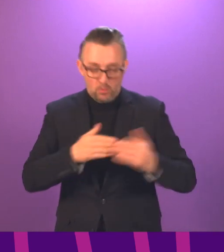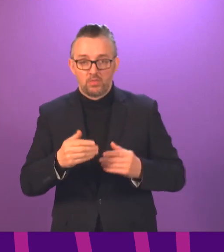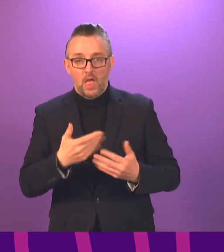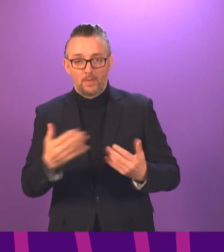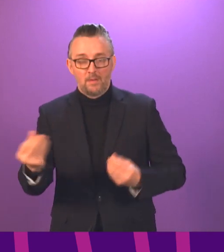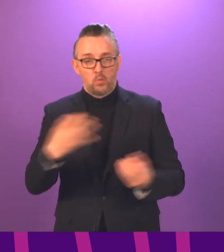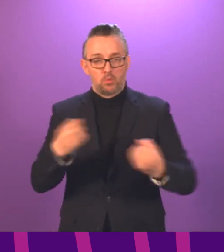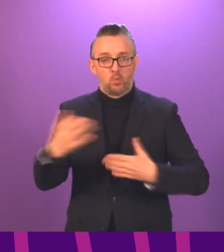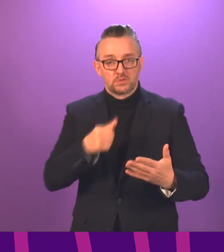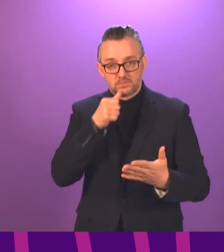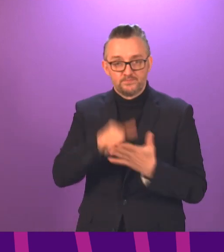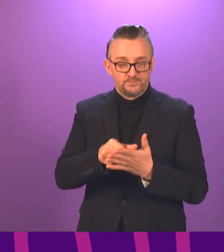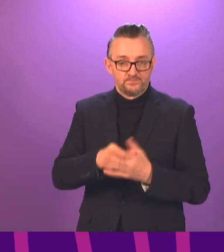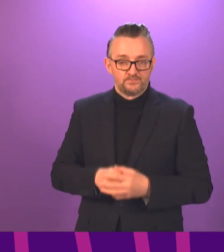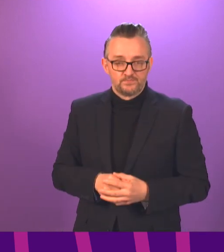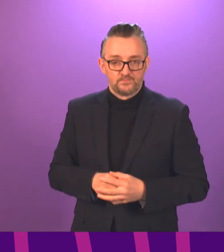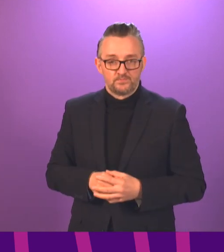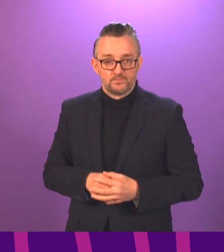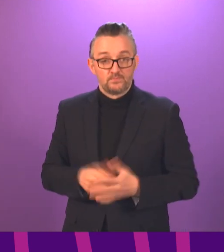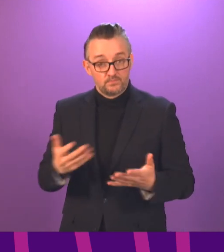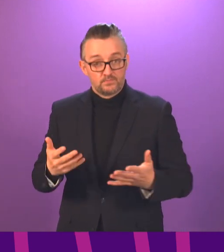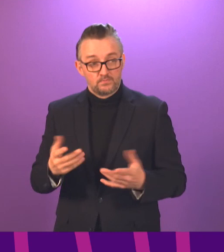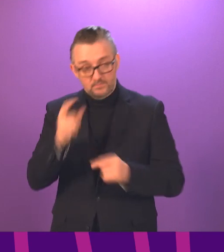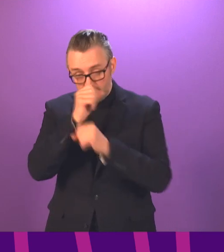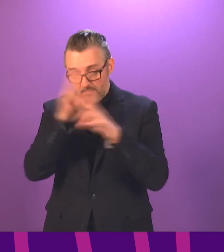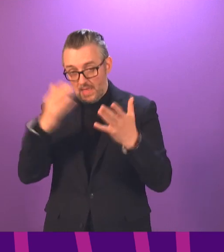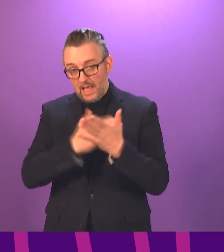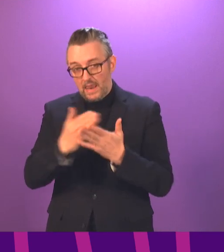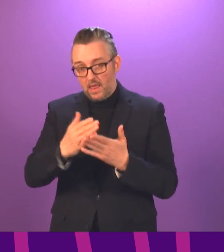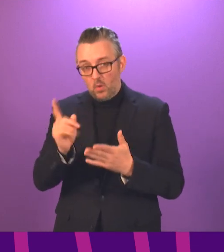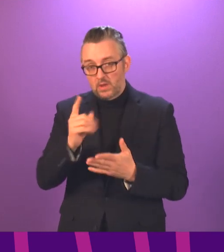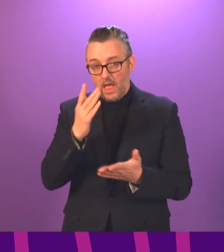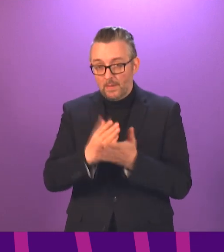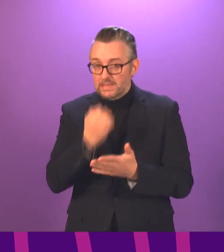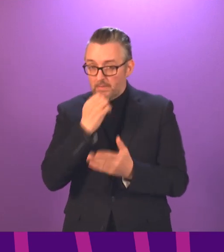and a little beyond it. It is not yet clear what the actual increase will be, but electoral